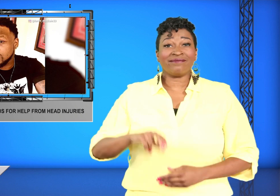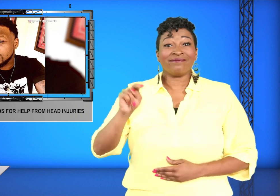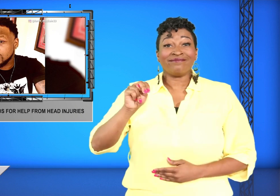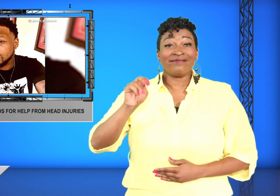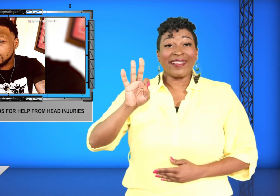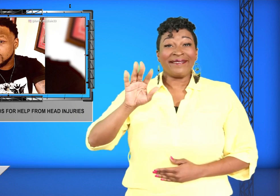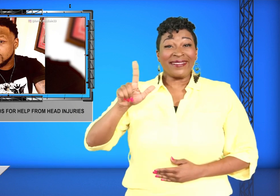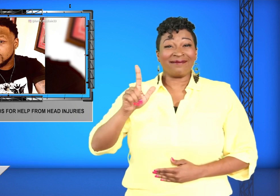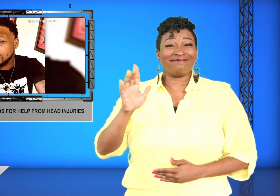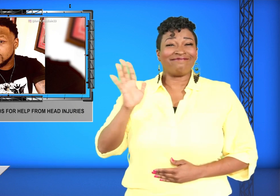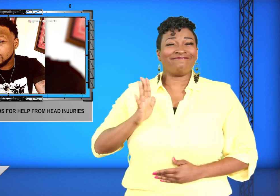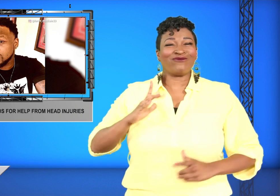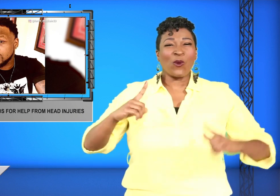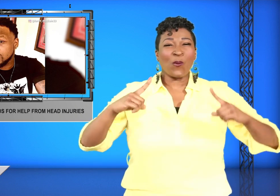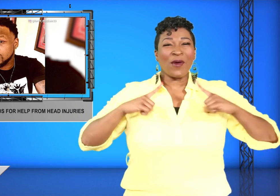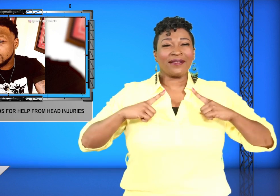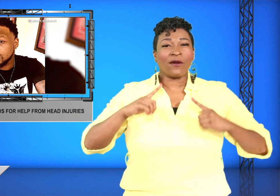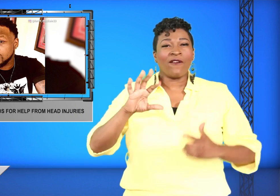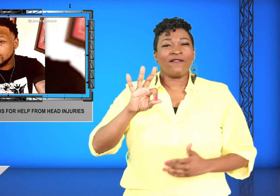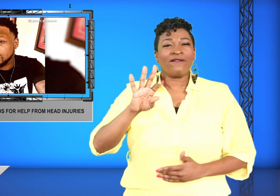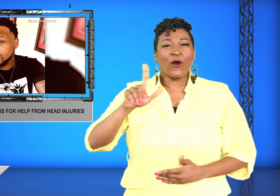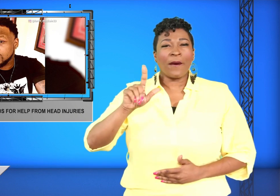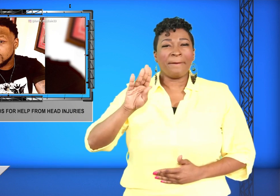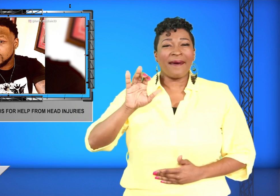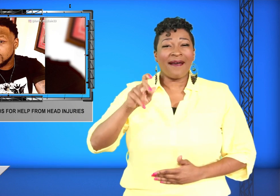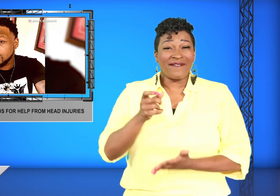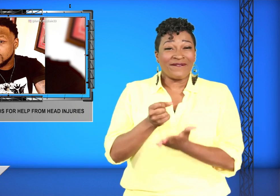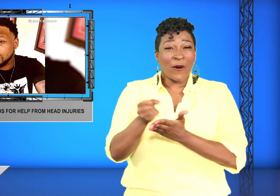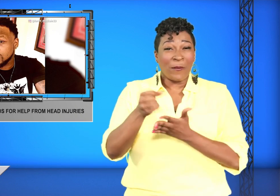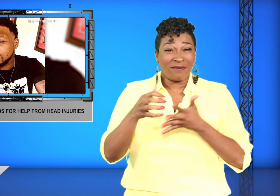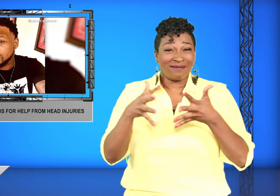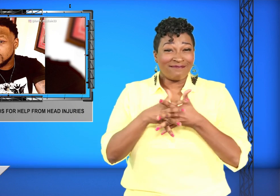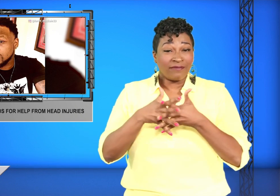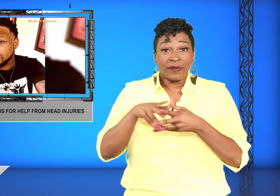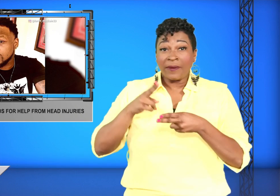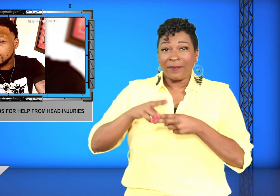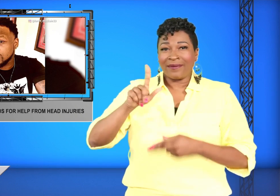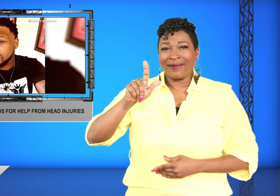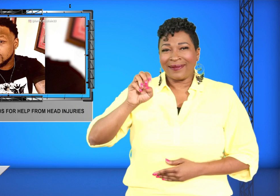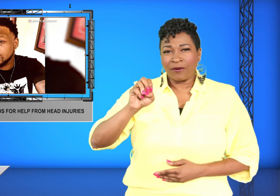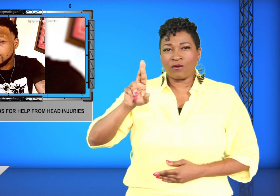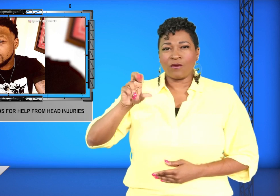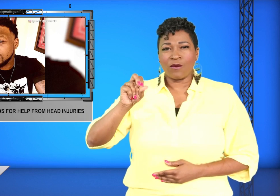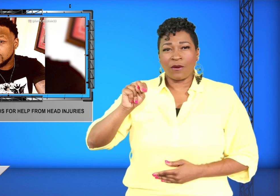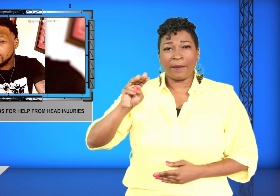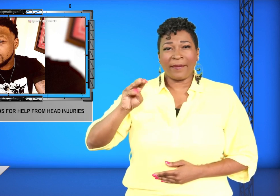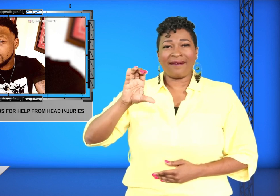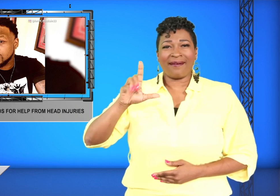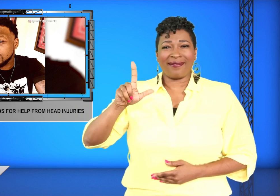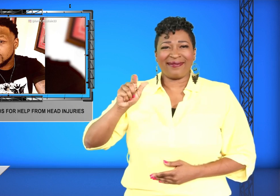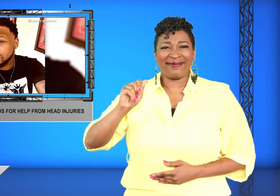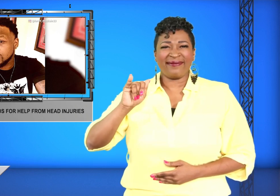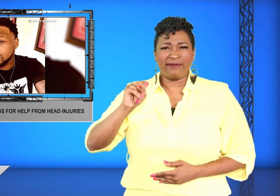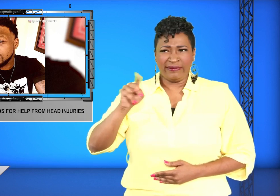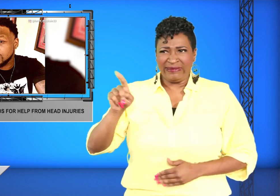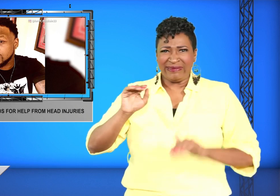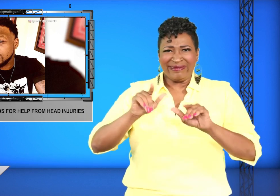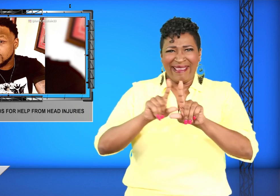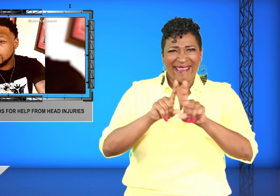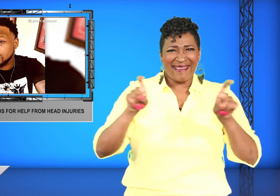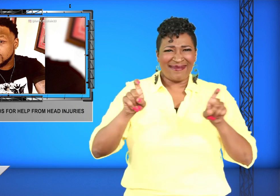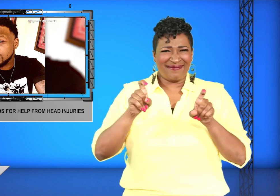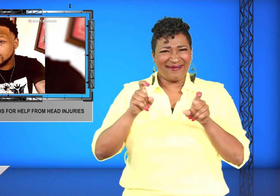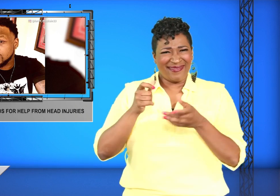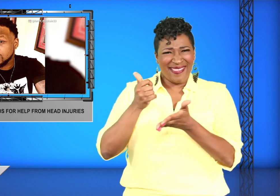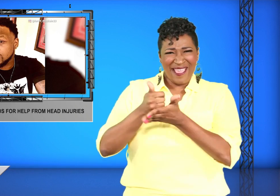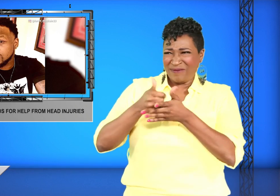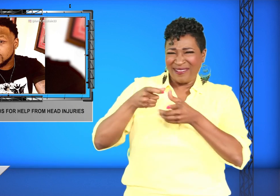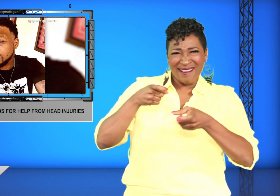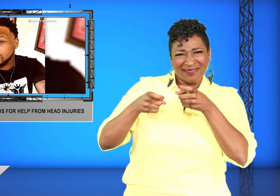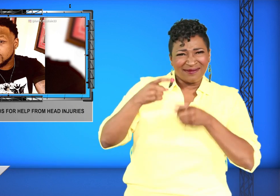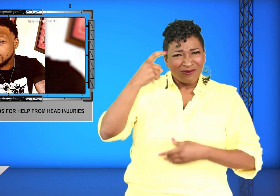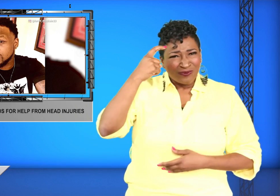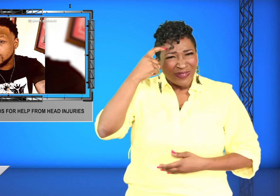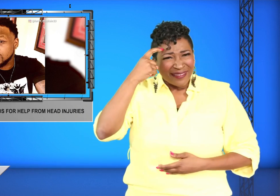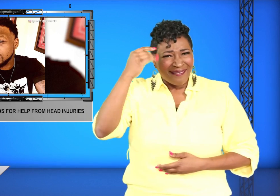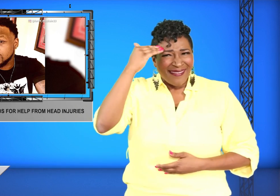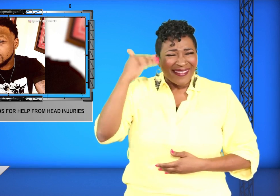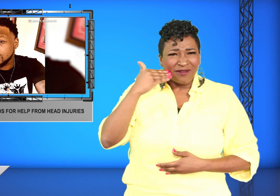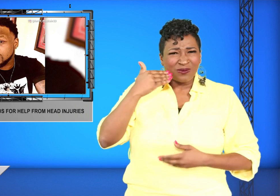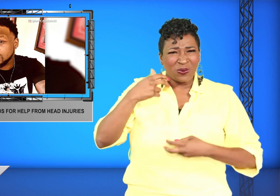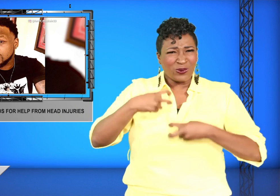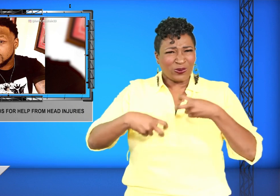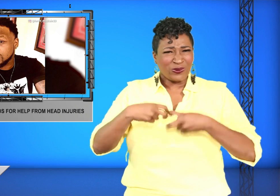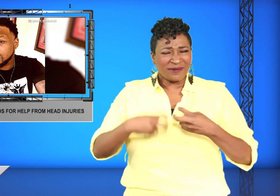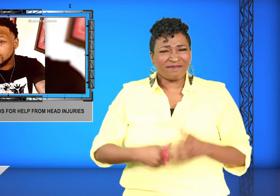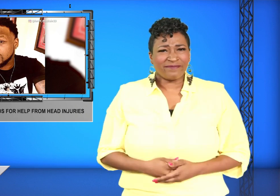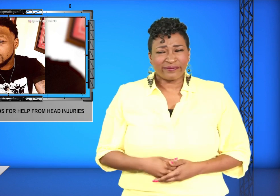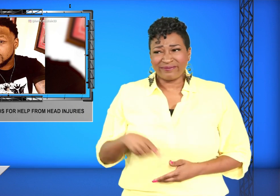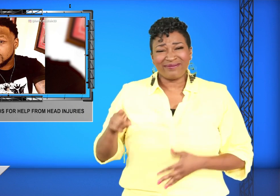Retired NFL fullback Le'Ron McClain is asking for help dealing with head and brain troubles.